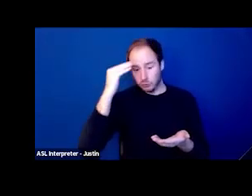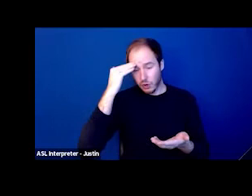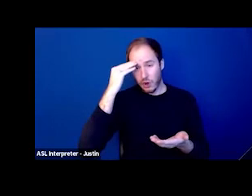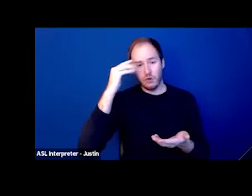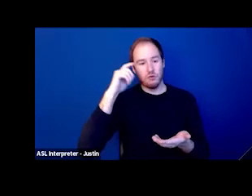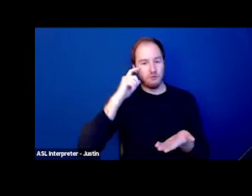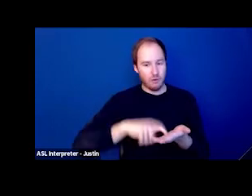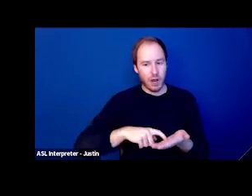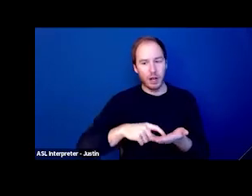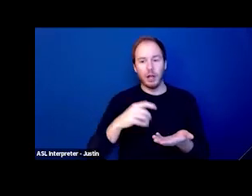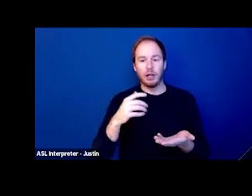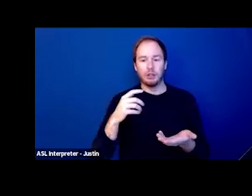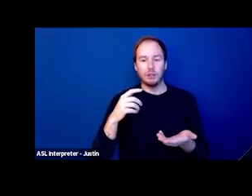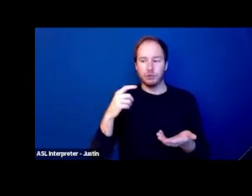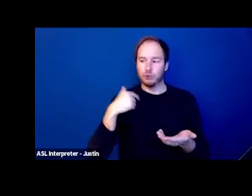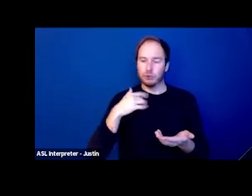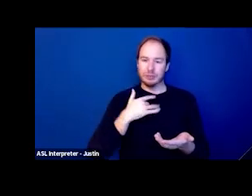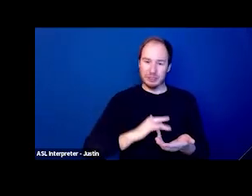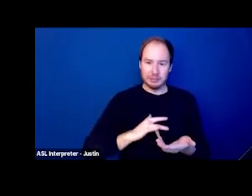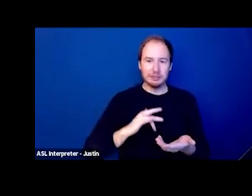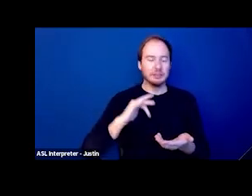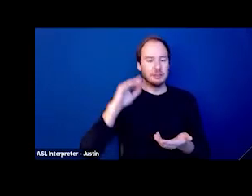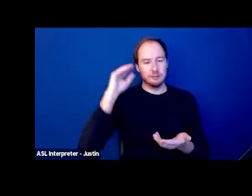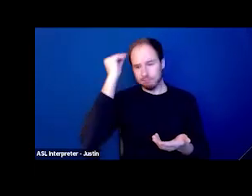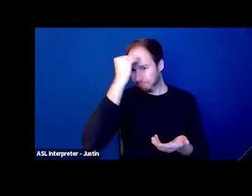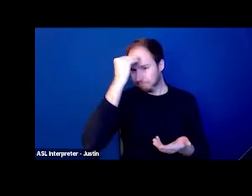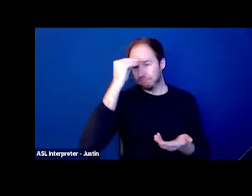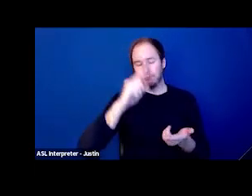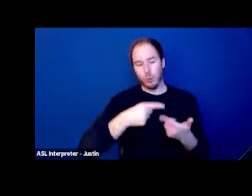We wanna make sure we carry that information forward into this presentation as well.